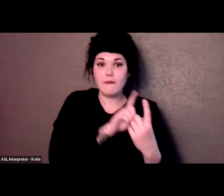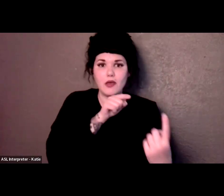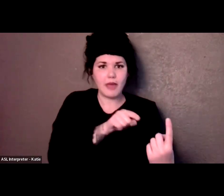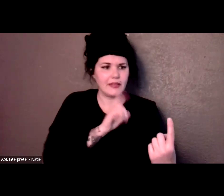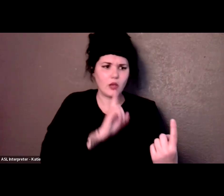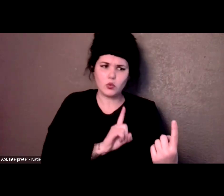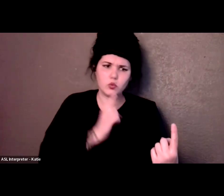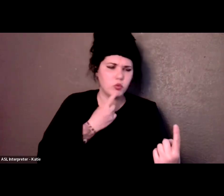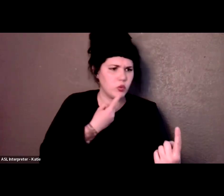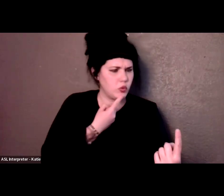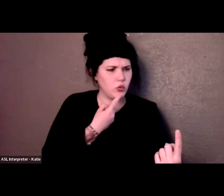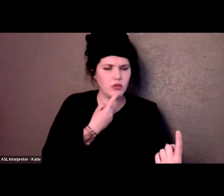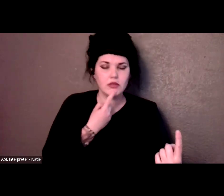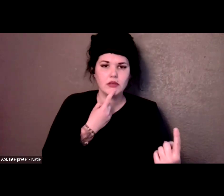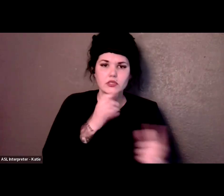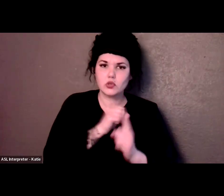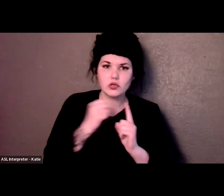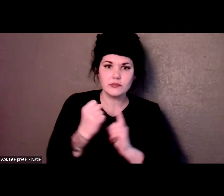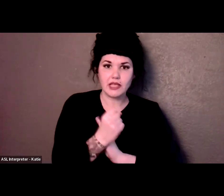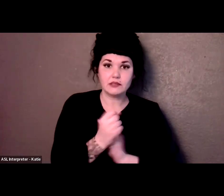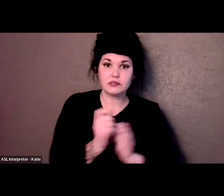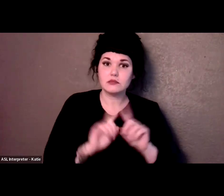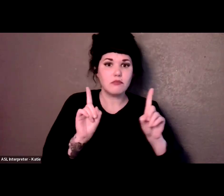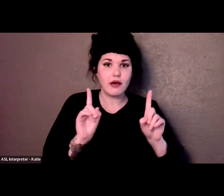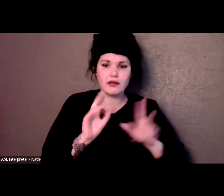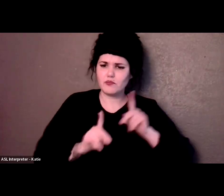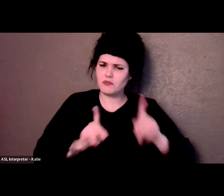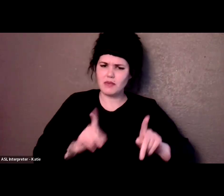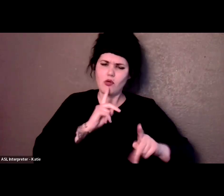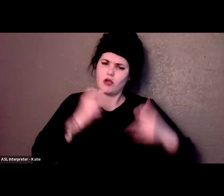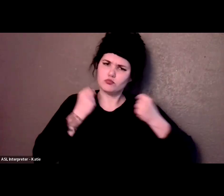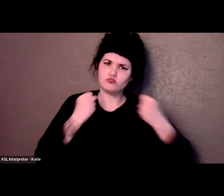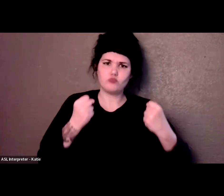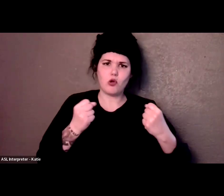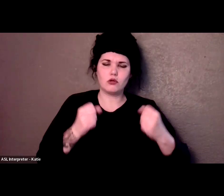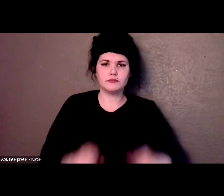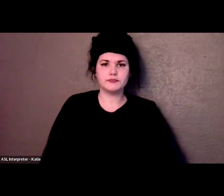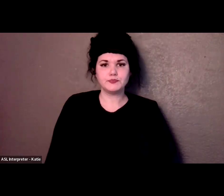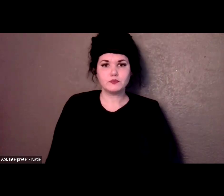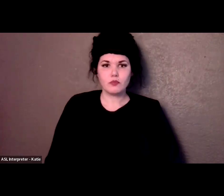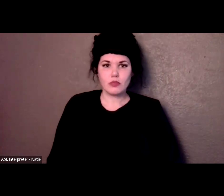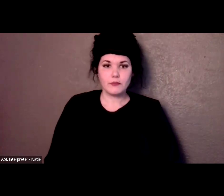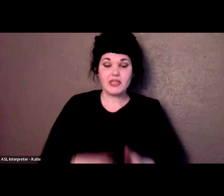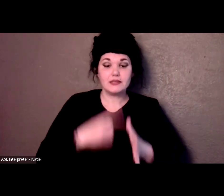incredibly resilient, and sometimes if you work it right, you can channel people's frustrations